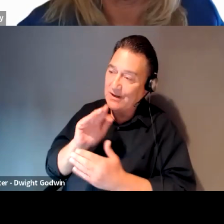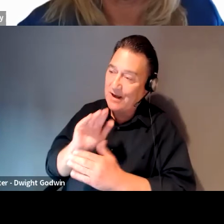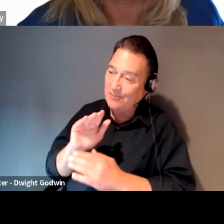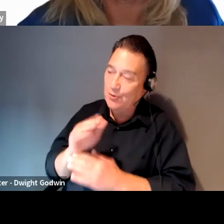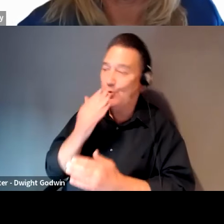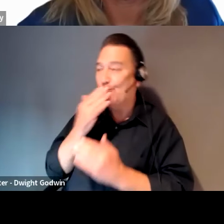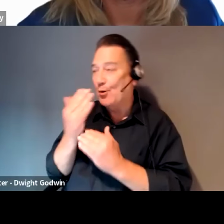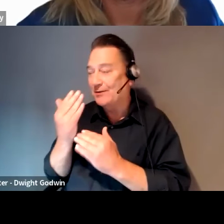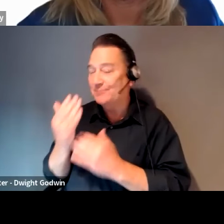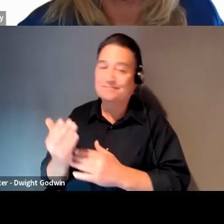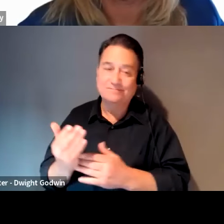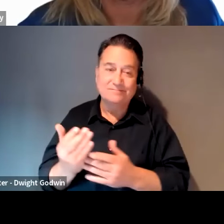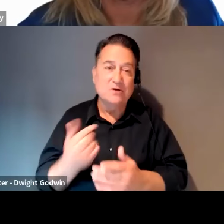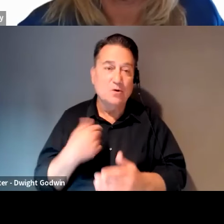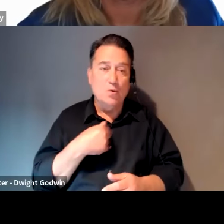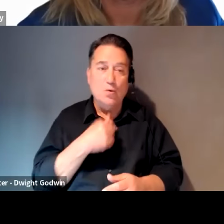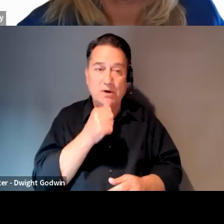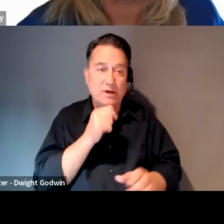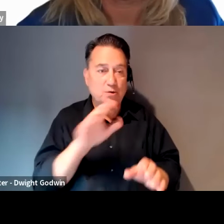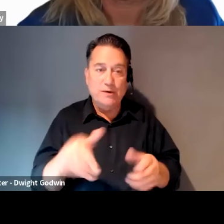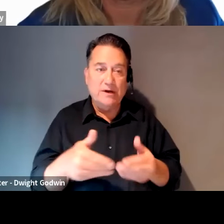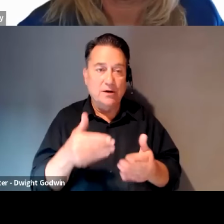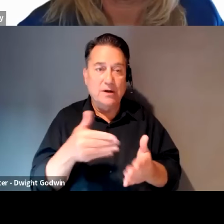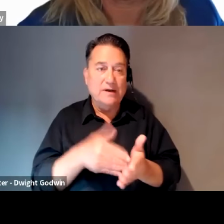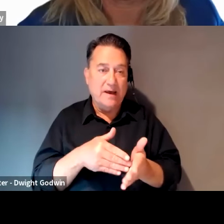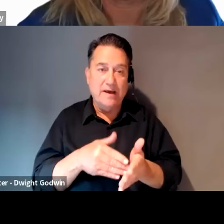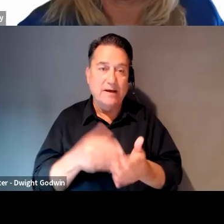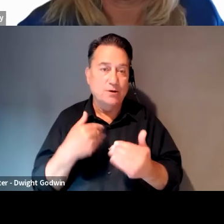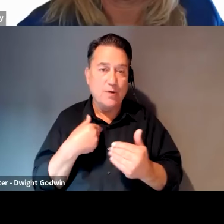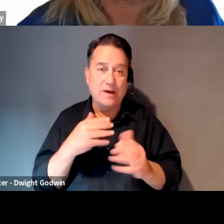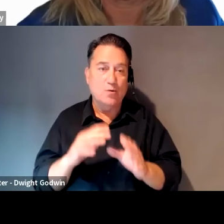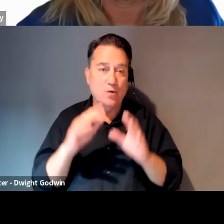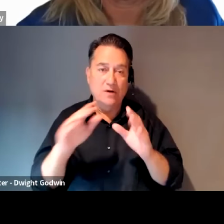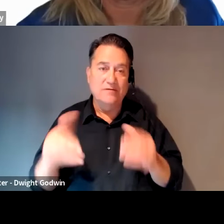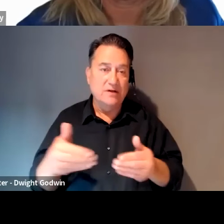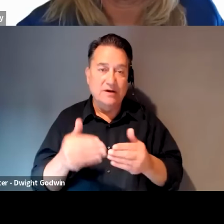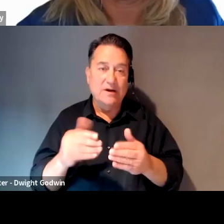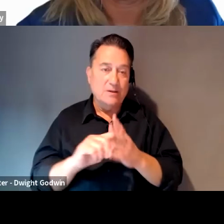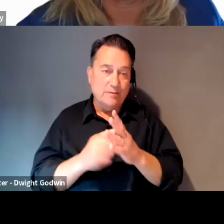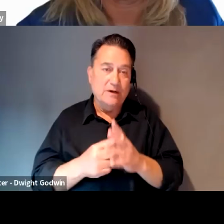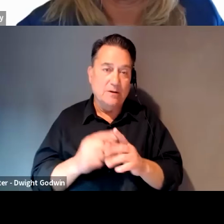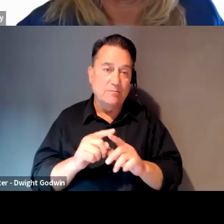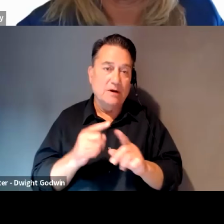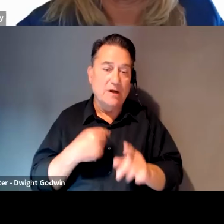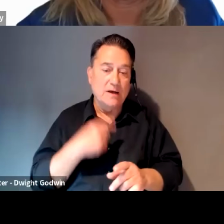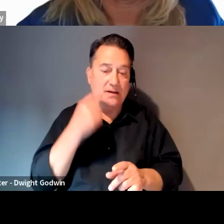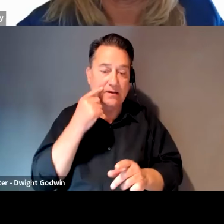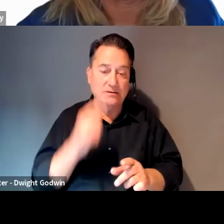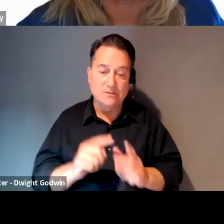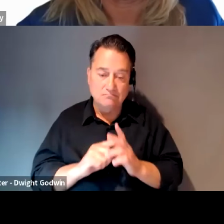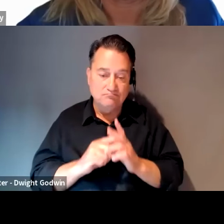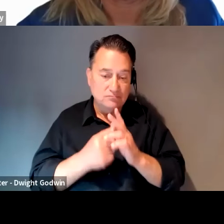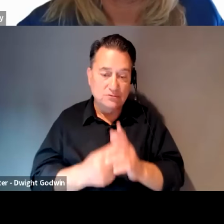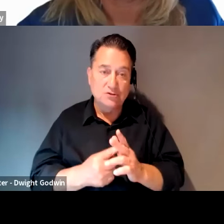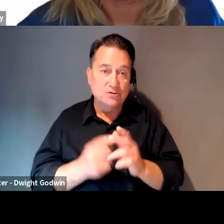We're not gonna do introductions again since we had a great introduction of all of us at the beginning, but I think we can probably jump right into some of the panelist questions.*